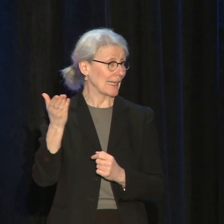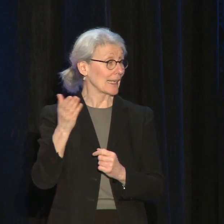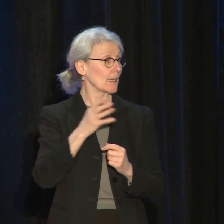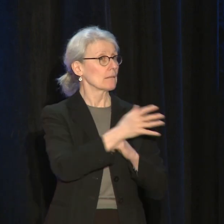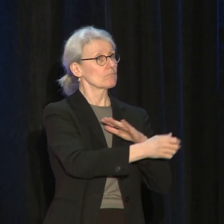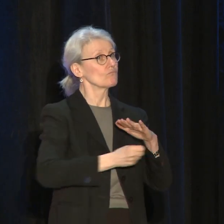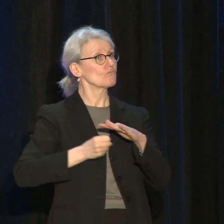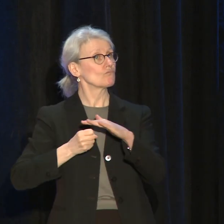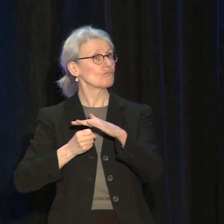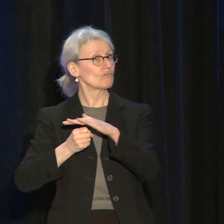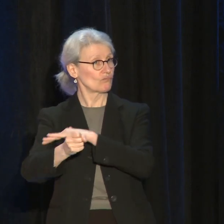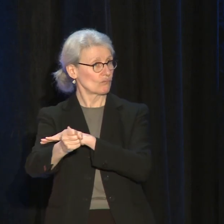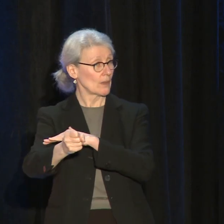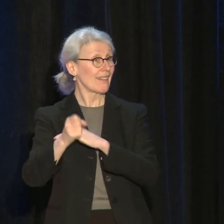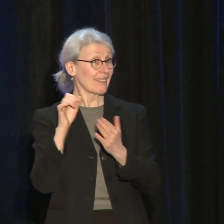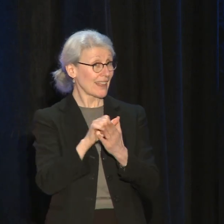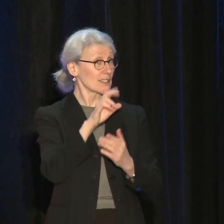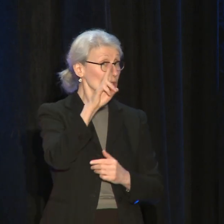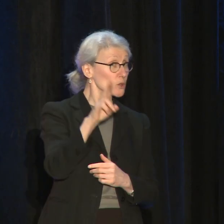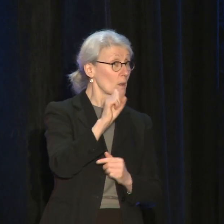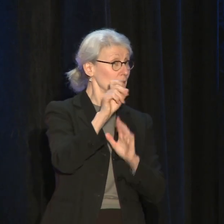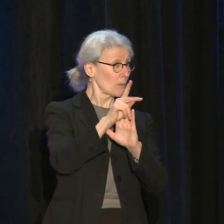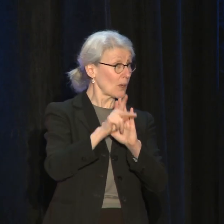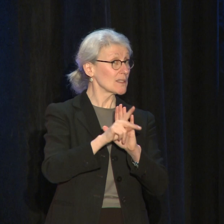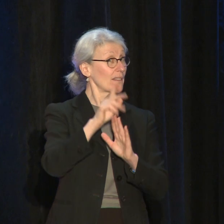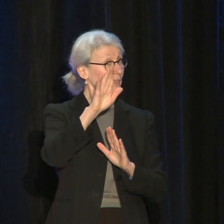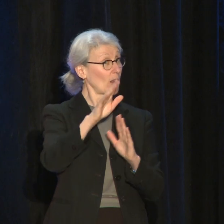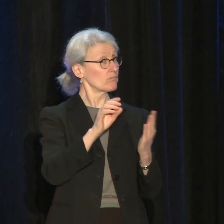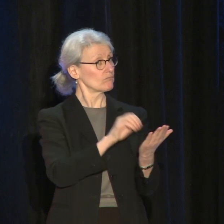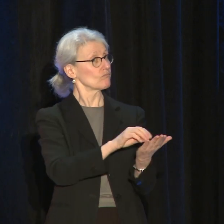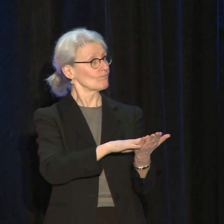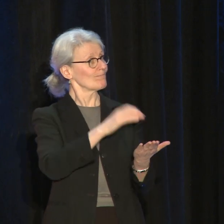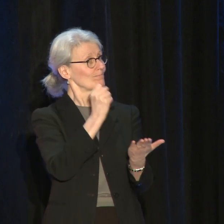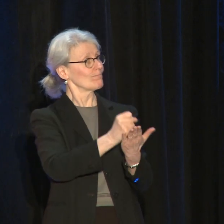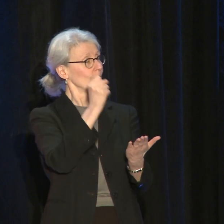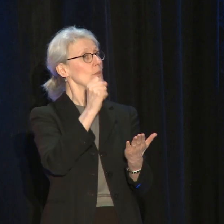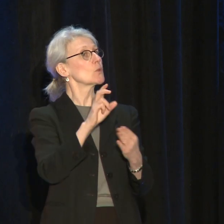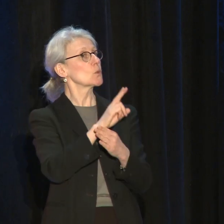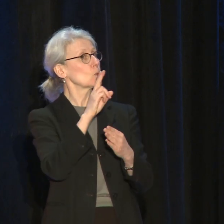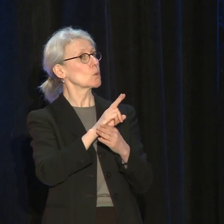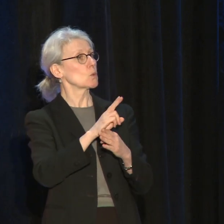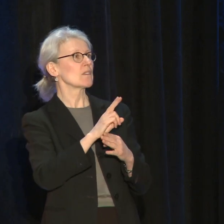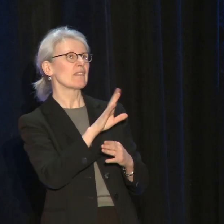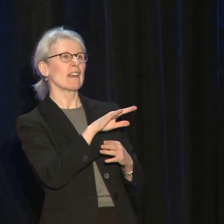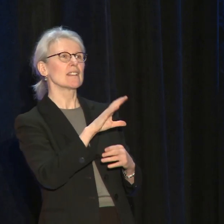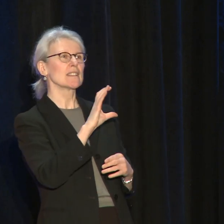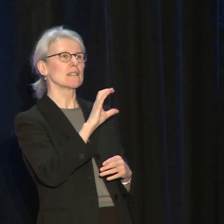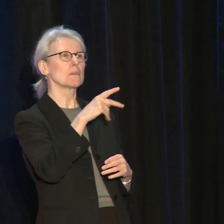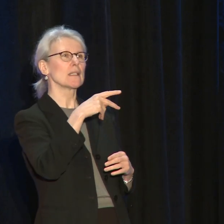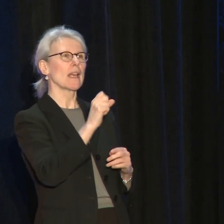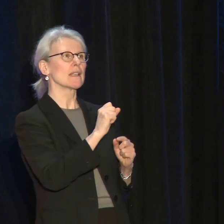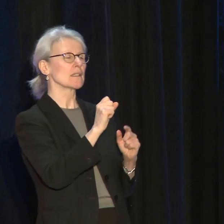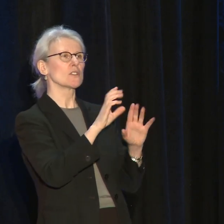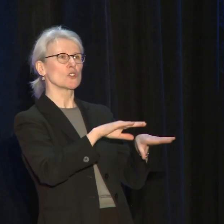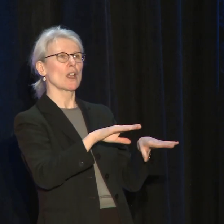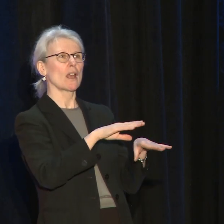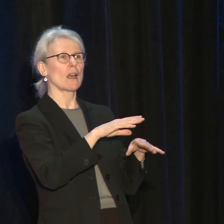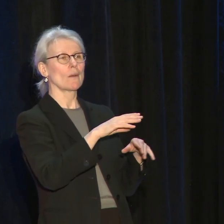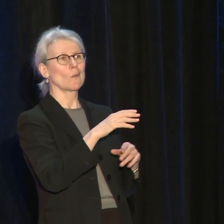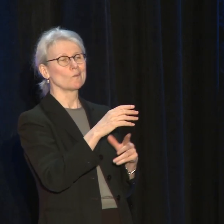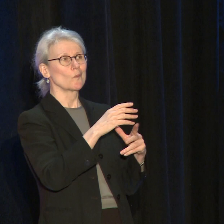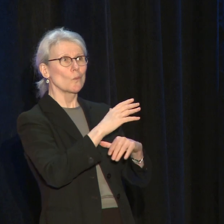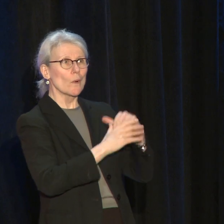policy of the U.S government to use the child welfare system in order to destroy Native tribes.